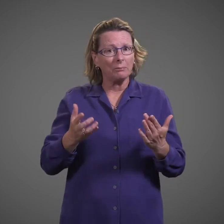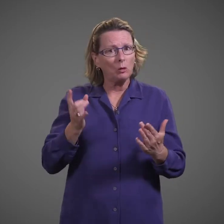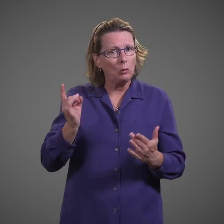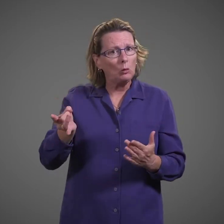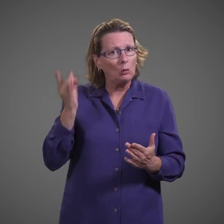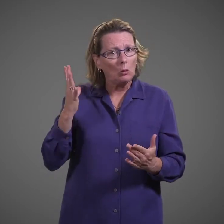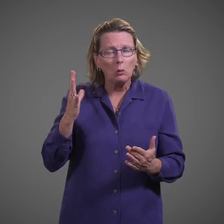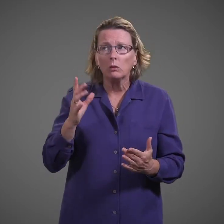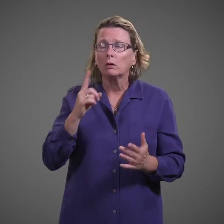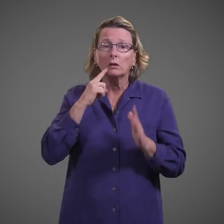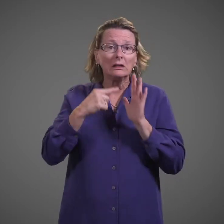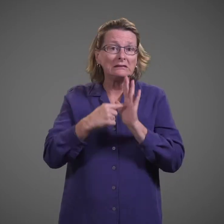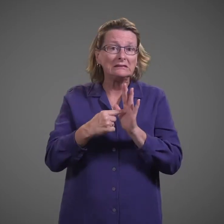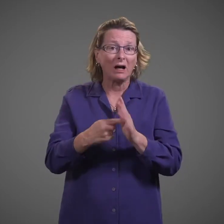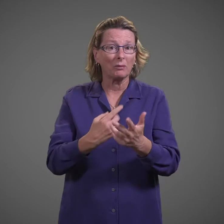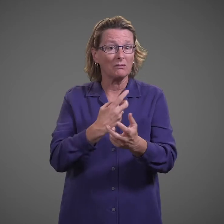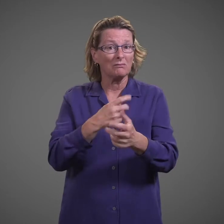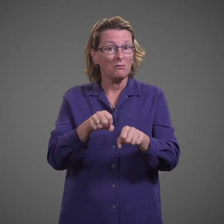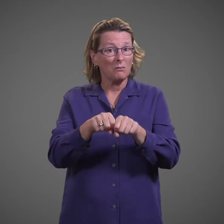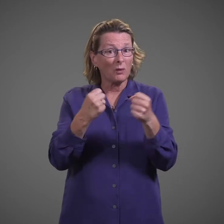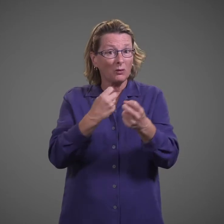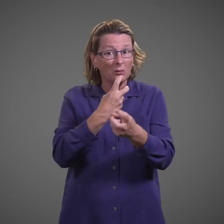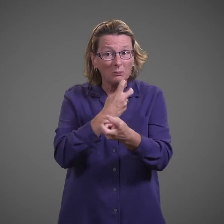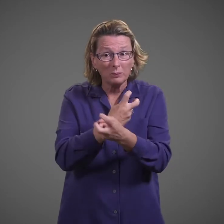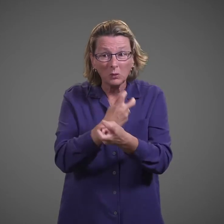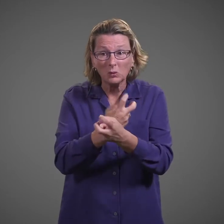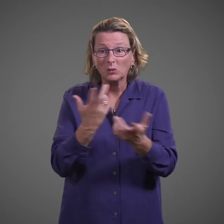More severe injuries such as broken bones